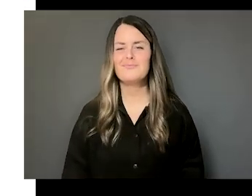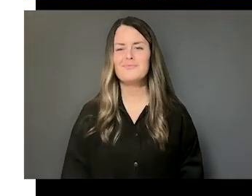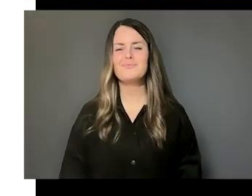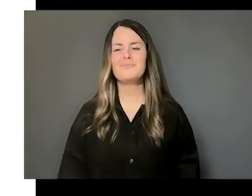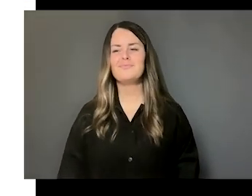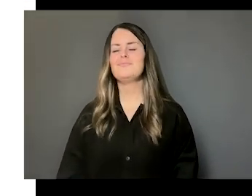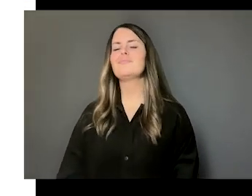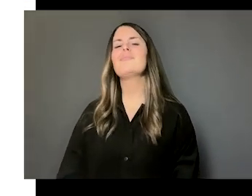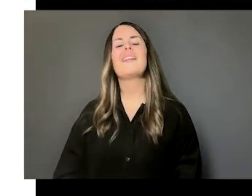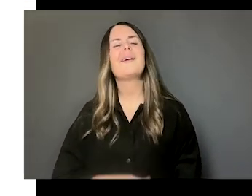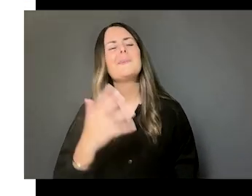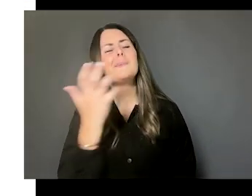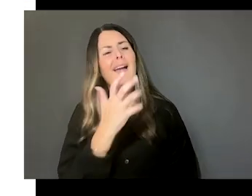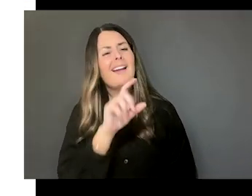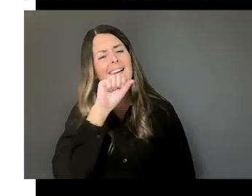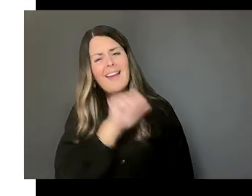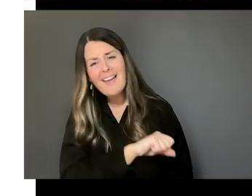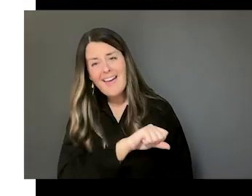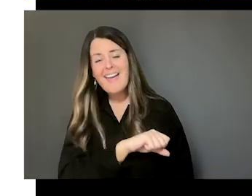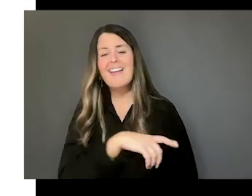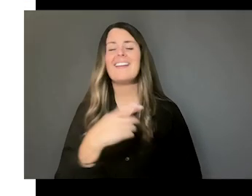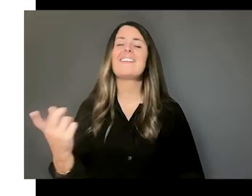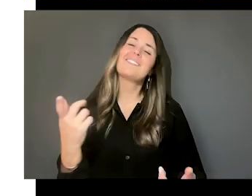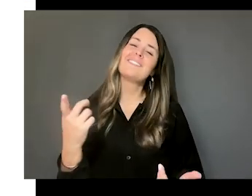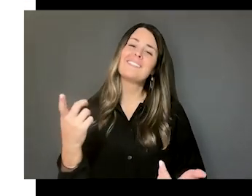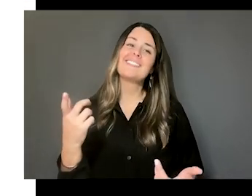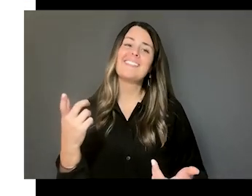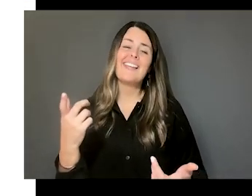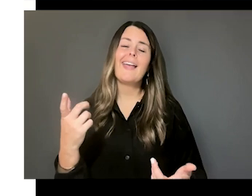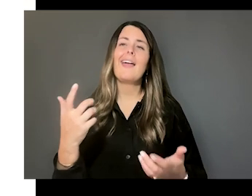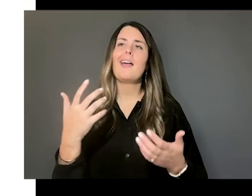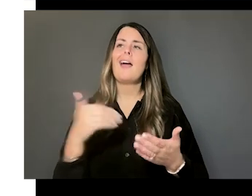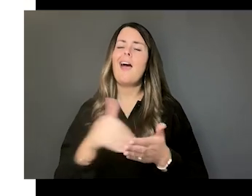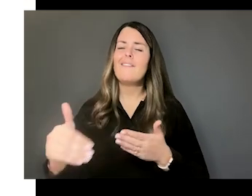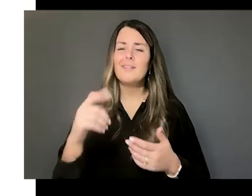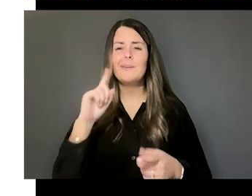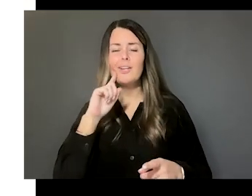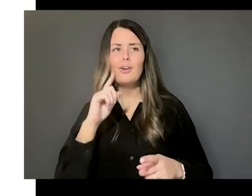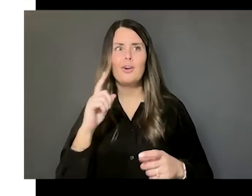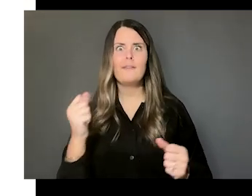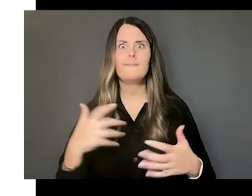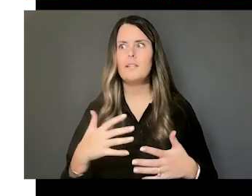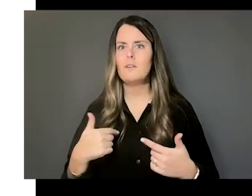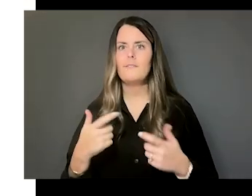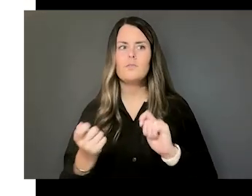I love that. A lot of times we hear, you know, this fear that we have to change everything about what we're teaching.